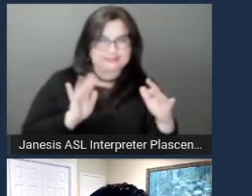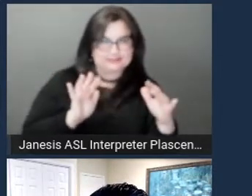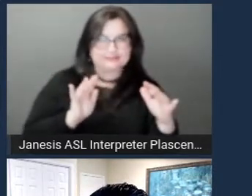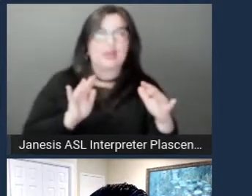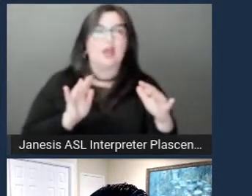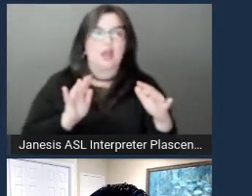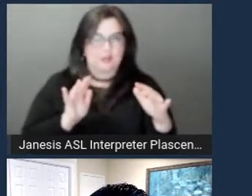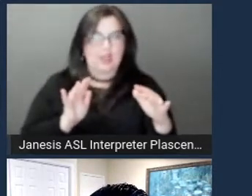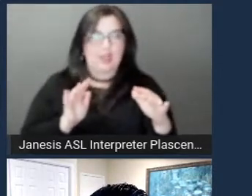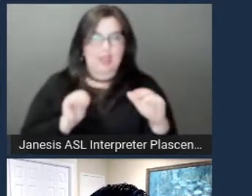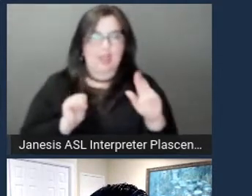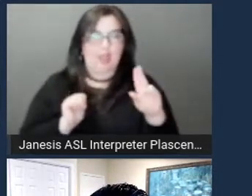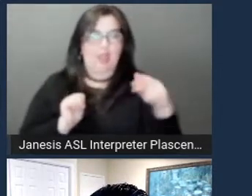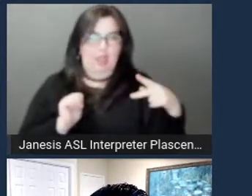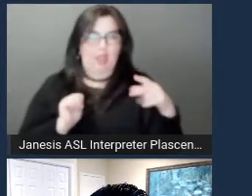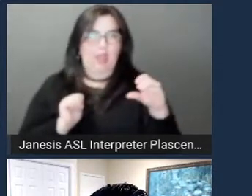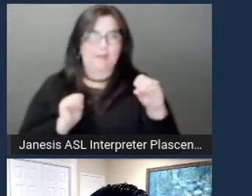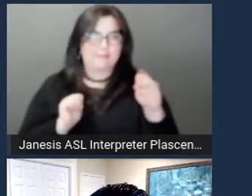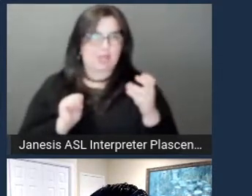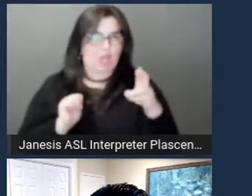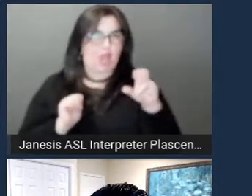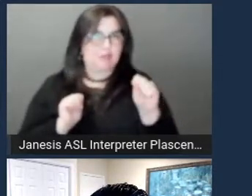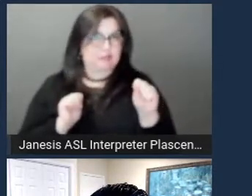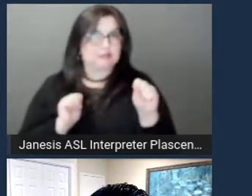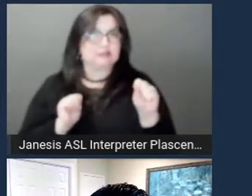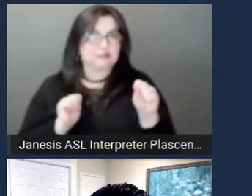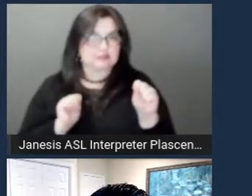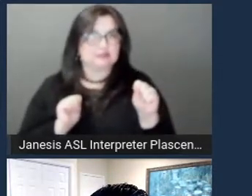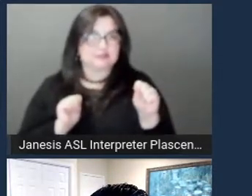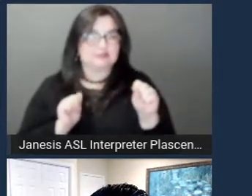which is an IS based application, and I'm gonna click on details.